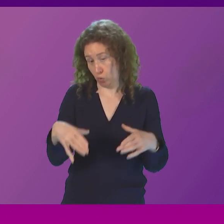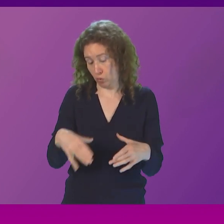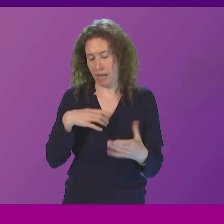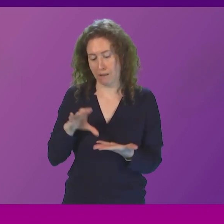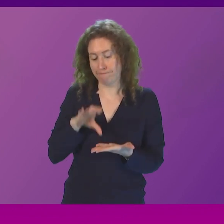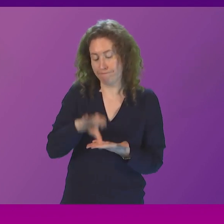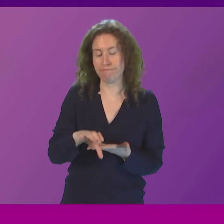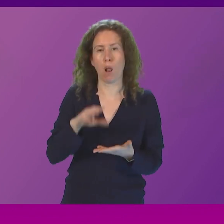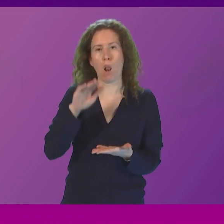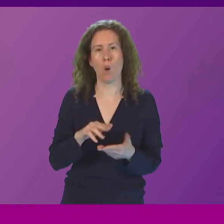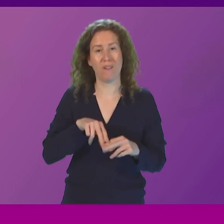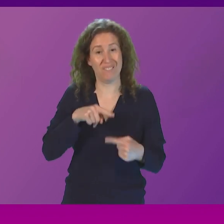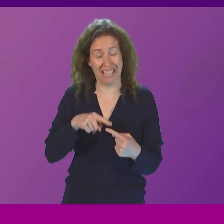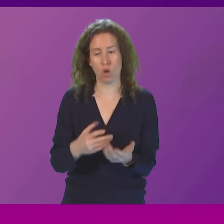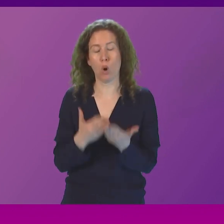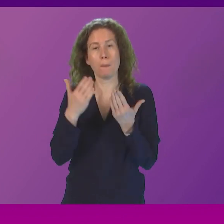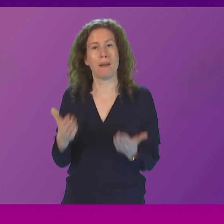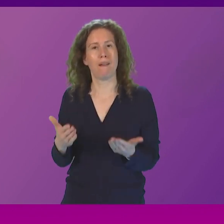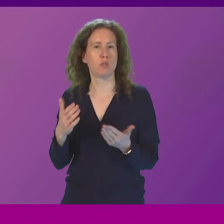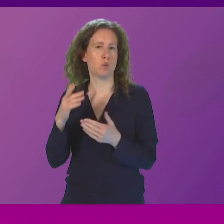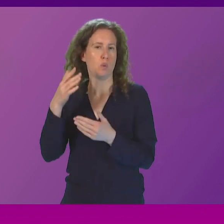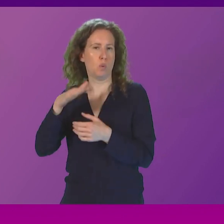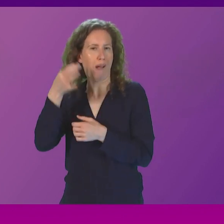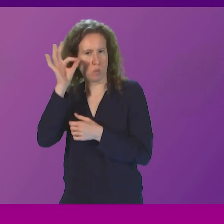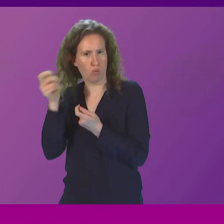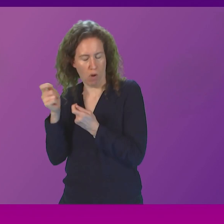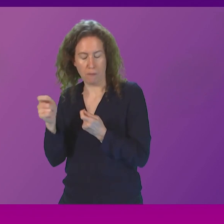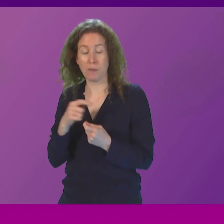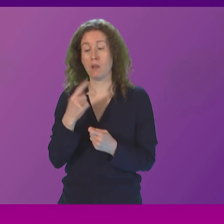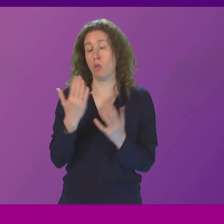During the leadership contest, the First Minister promised to close that gap.